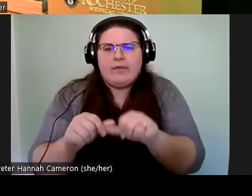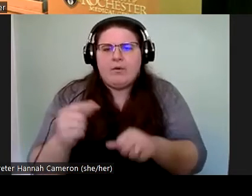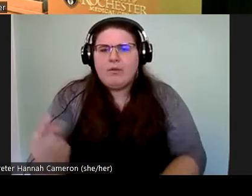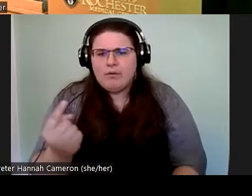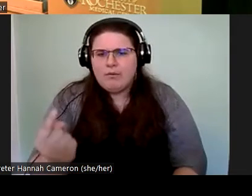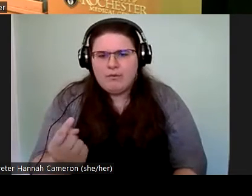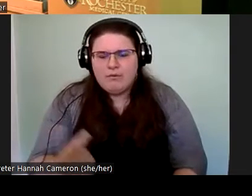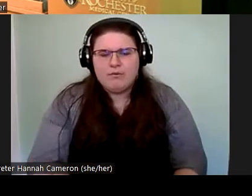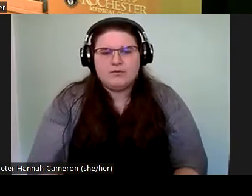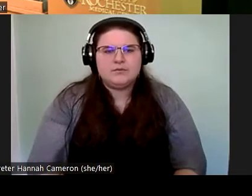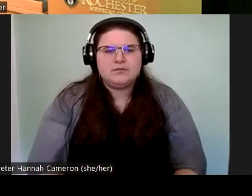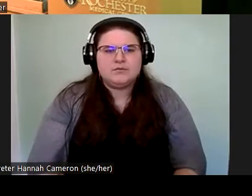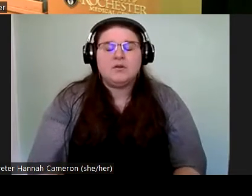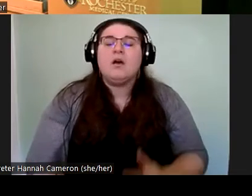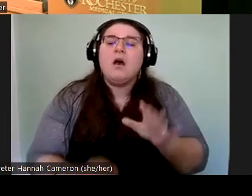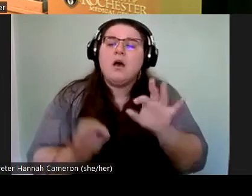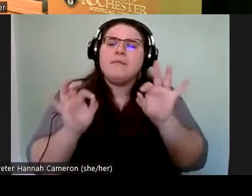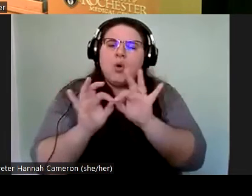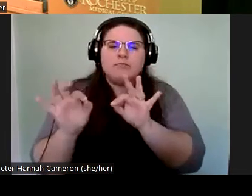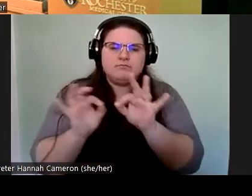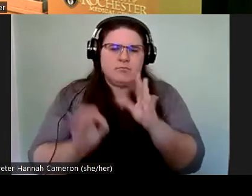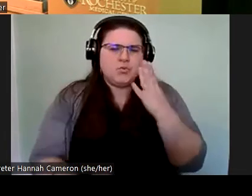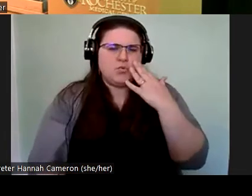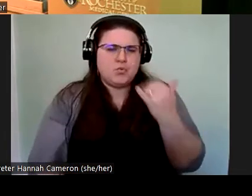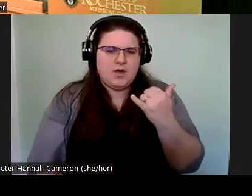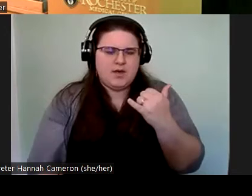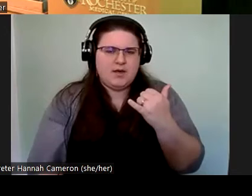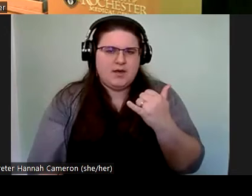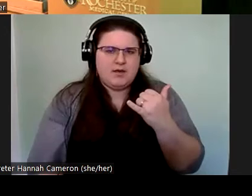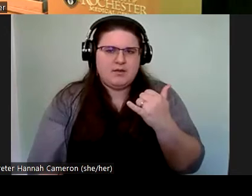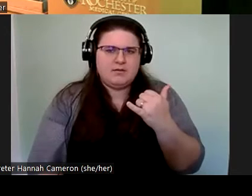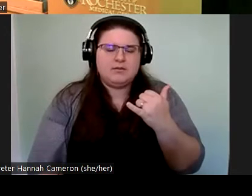to explain why right it can be you know I know some times you have difficulty waking up because